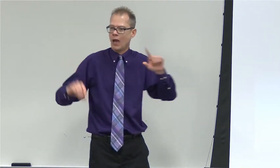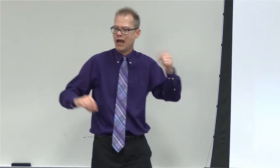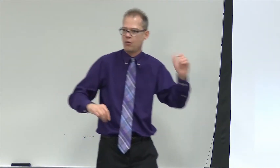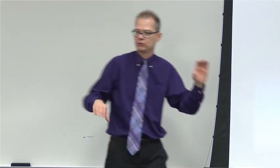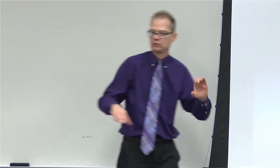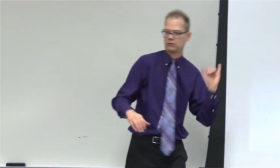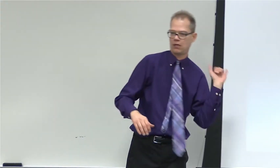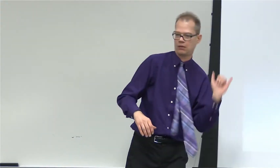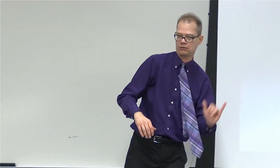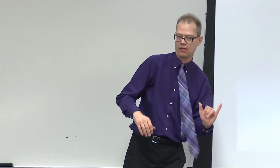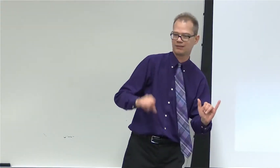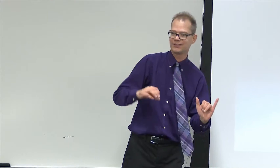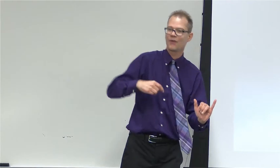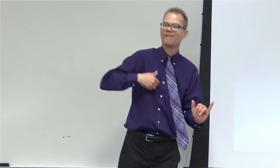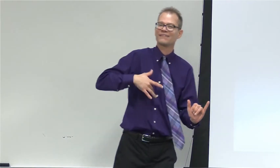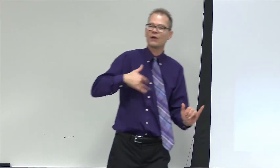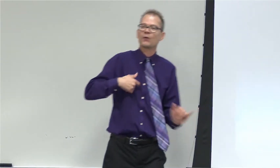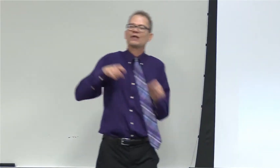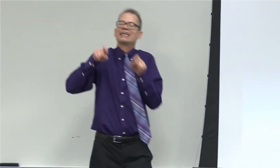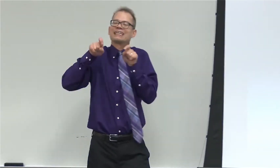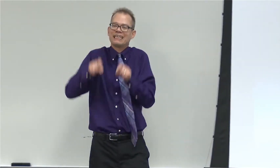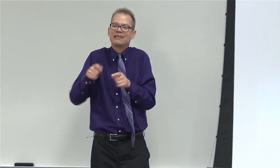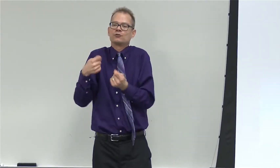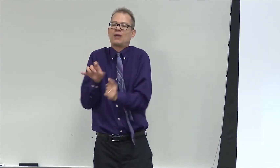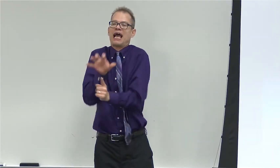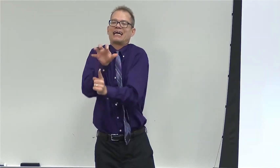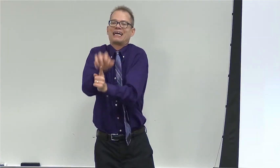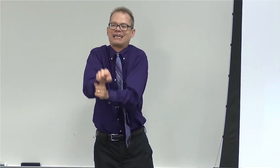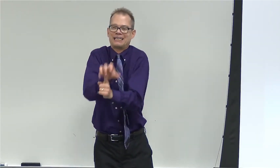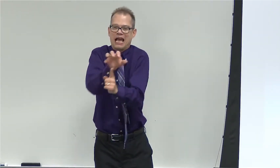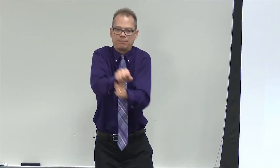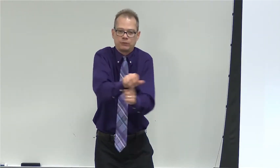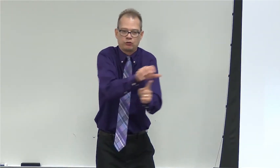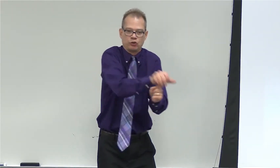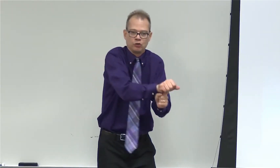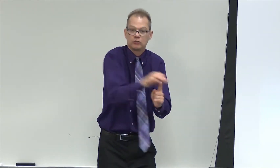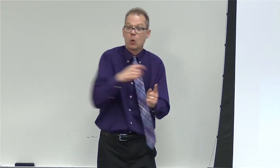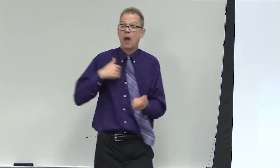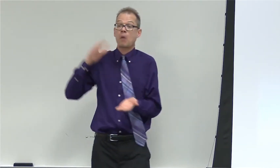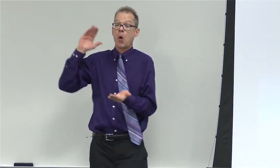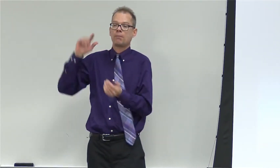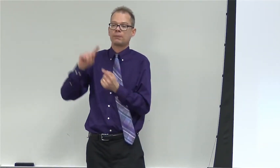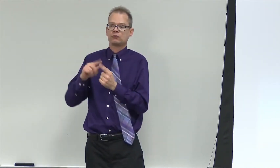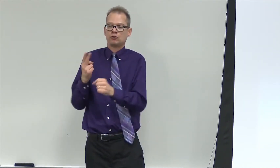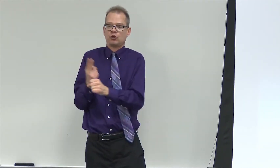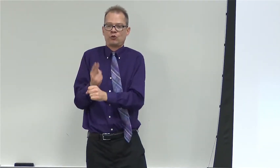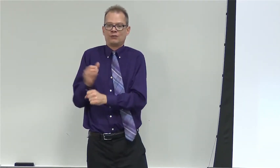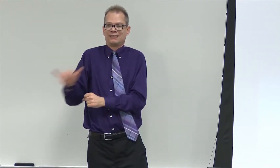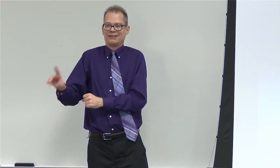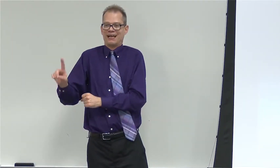and nobody had been asking them. So I felt that we really needed to capture all of these